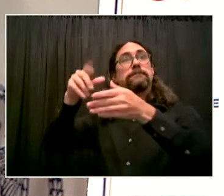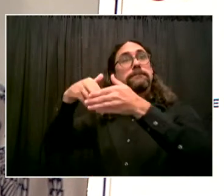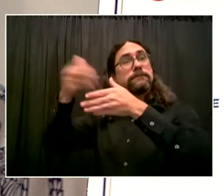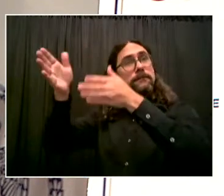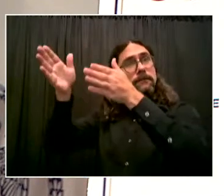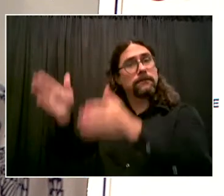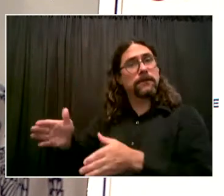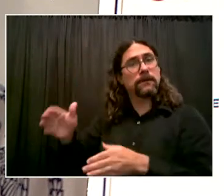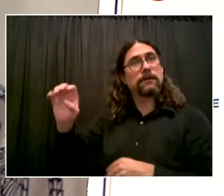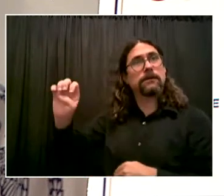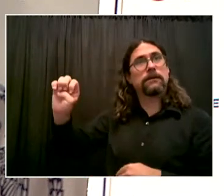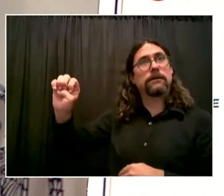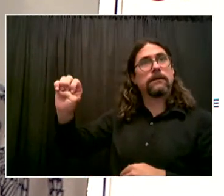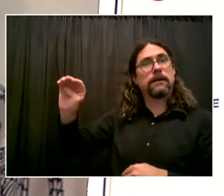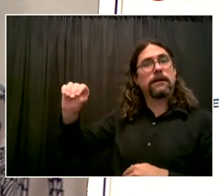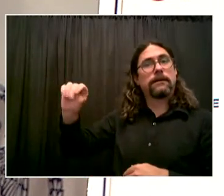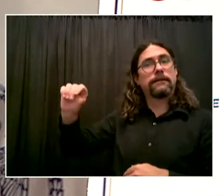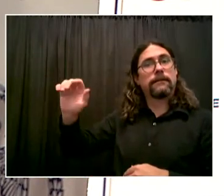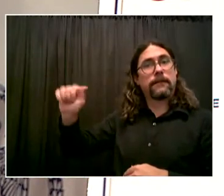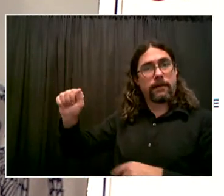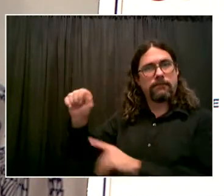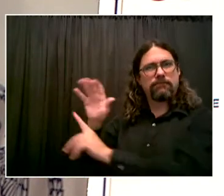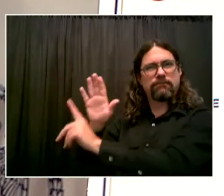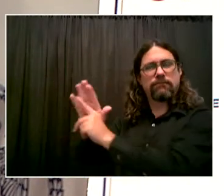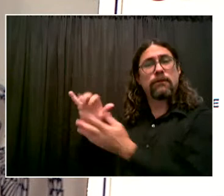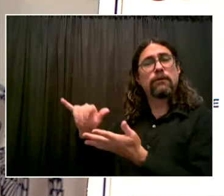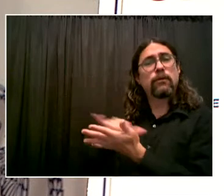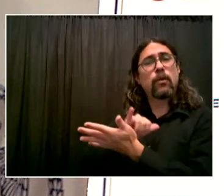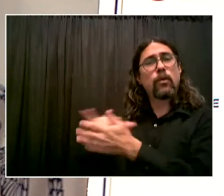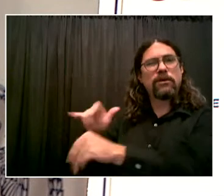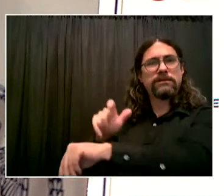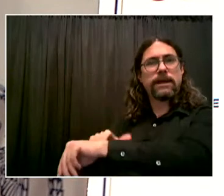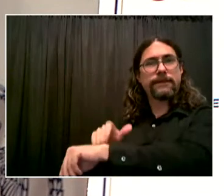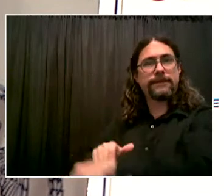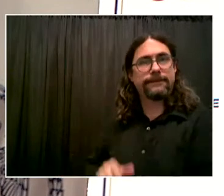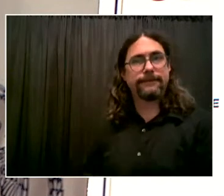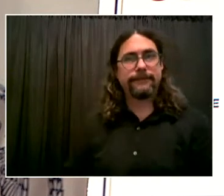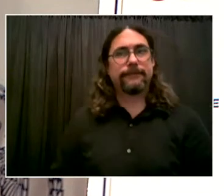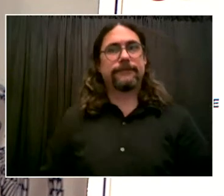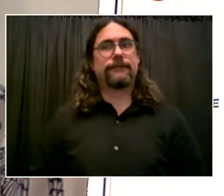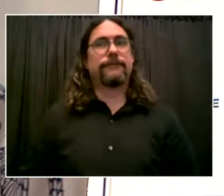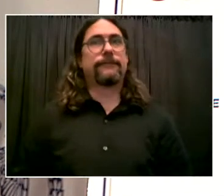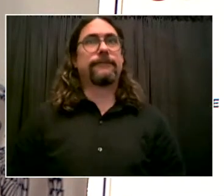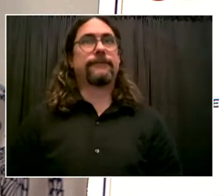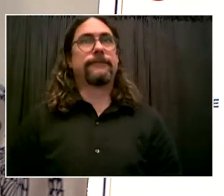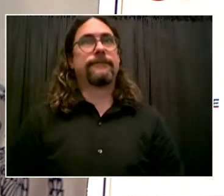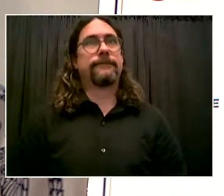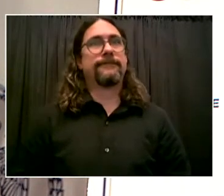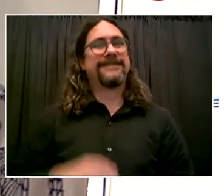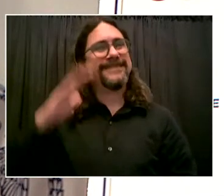NOW. OUR NEXT QUESTION GO ESTO EMMA FITZSIMMONS FROM THE NEW